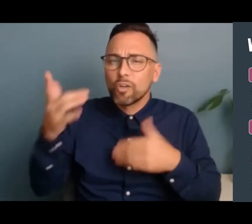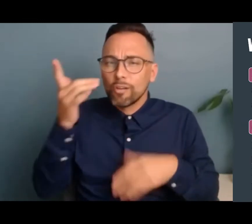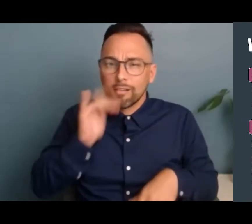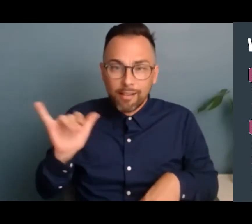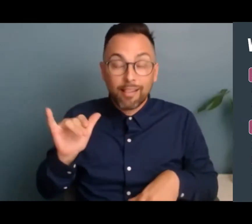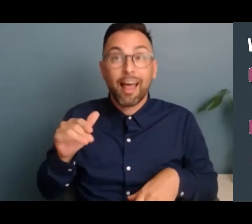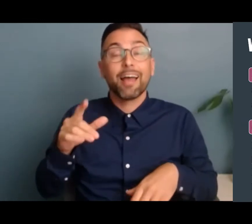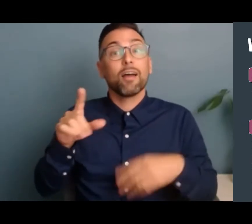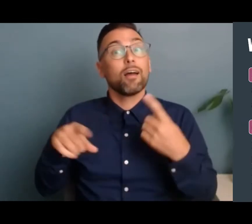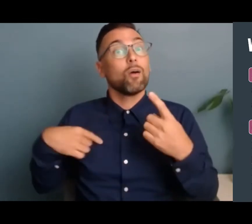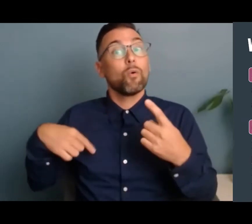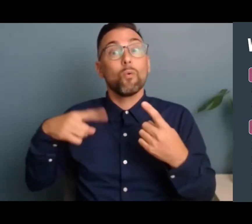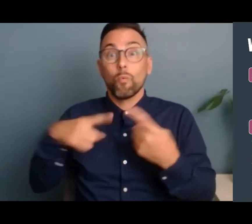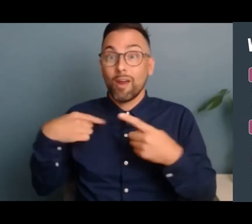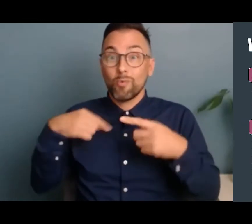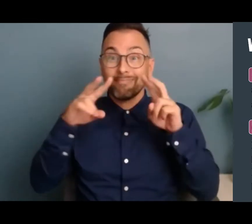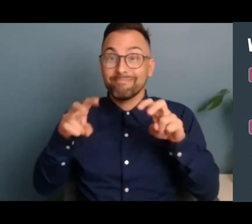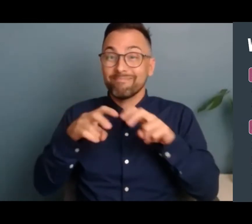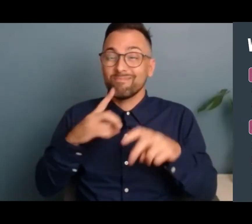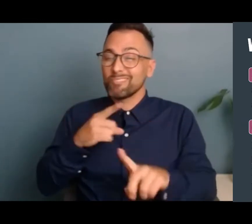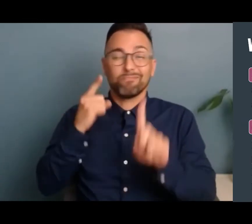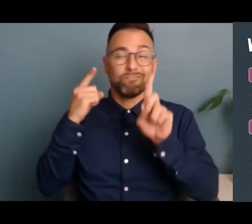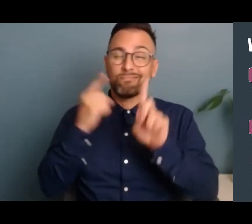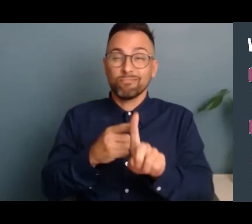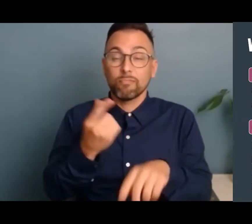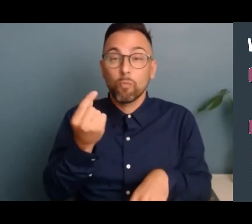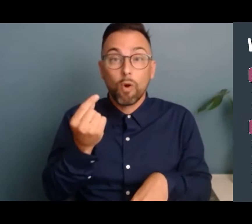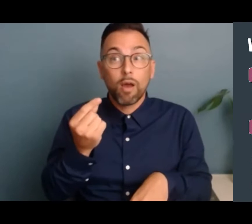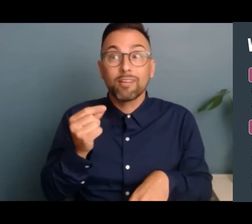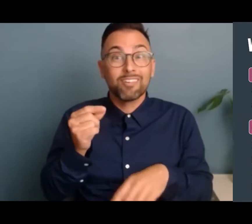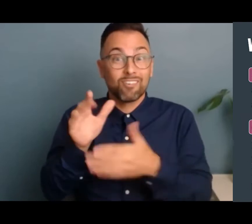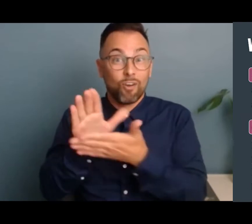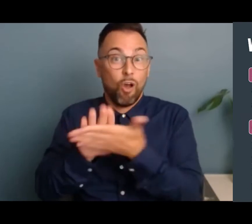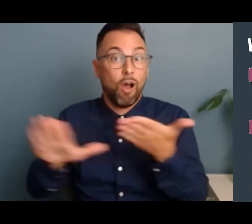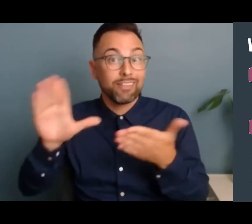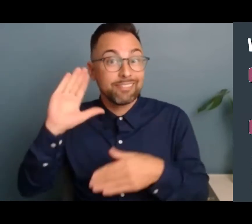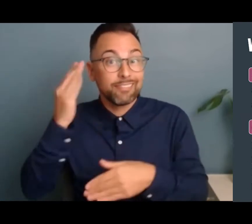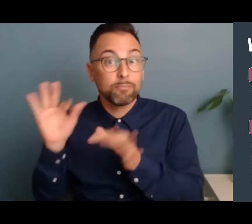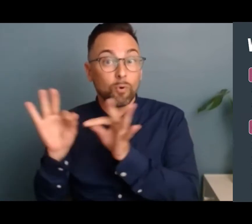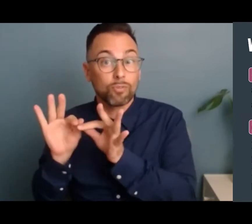and what their life span looked like in those 10 years. And really, a lot of it came down to the fact